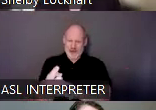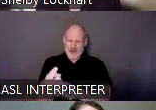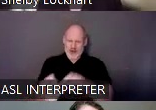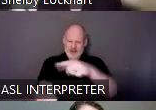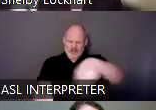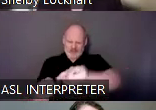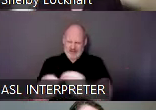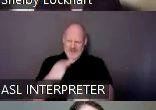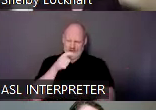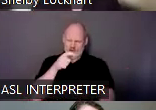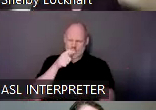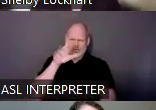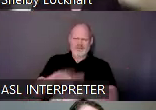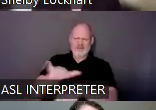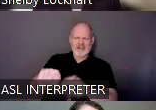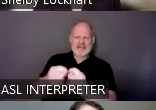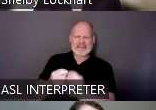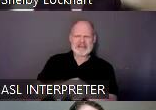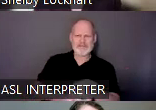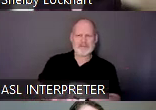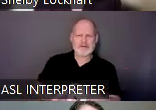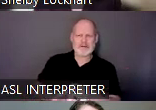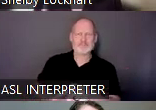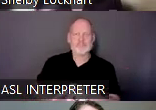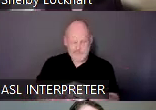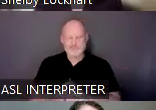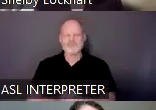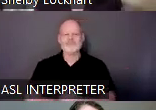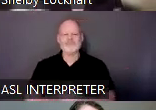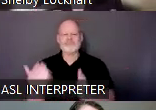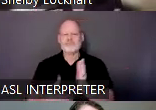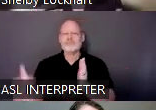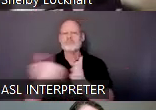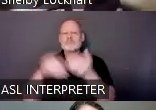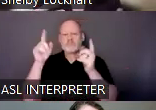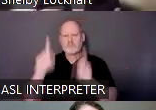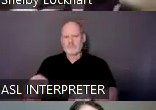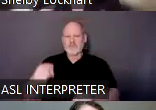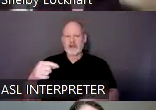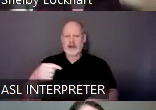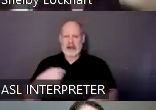attendance? And so a lot of times when I'm out coaching teams, I notice that there's